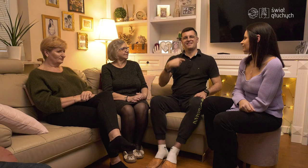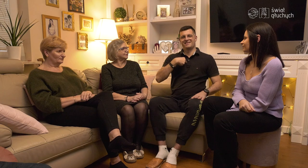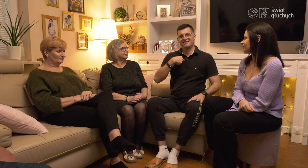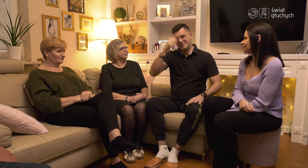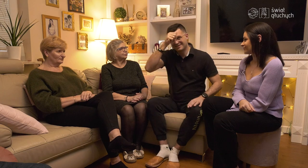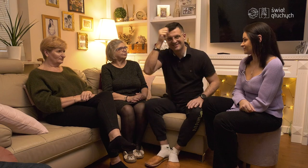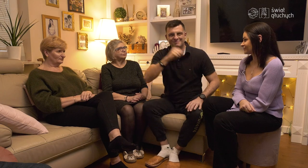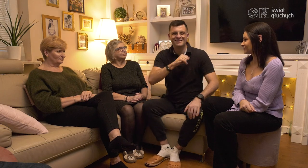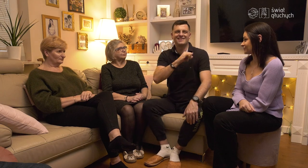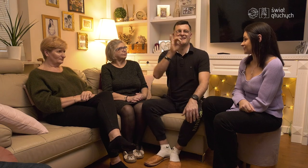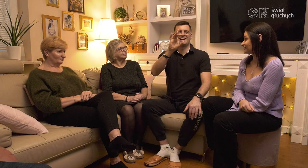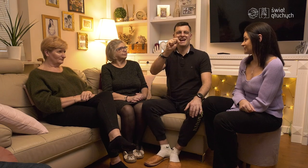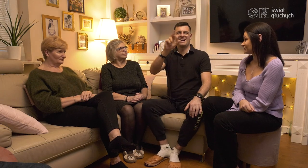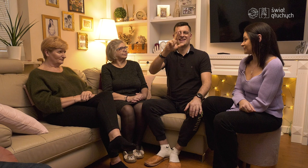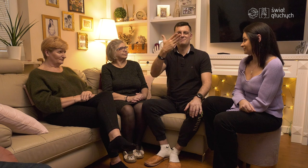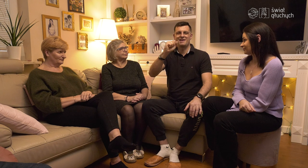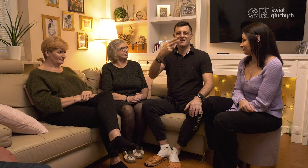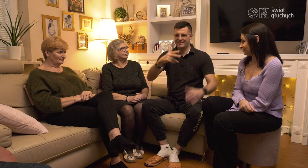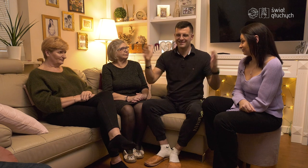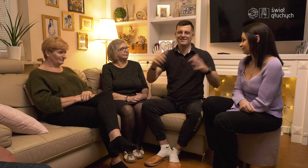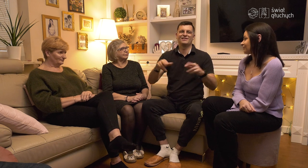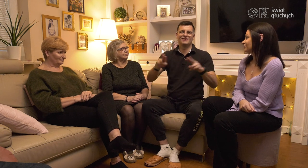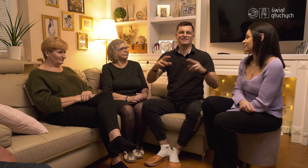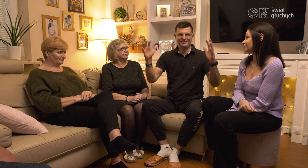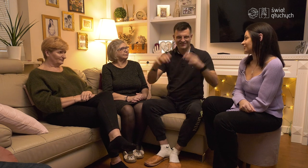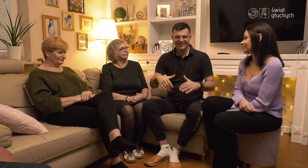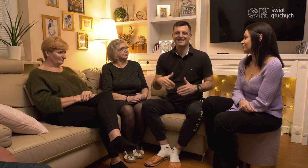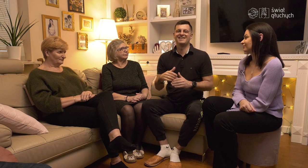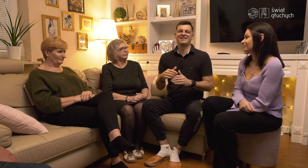[Rafał]: My surname is Garman, and we met with my family today.